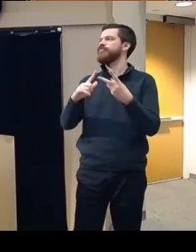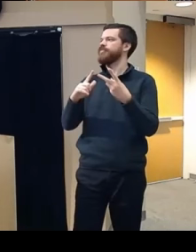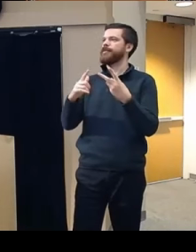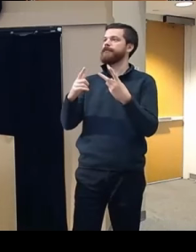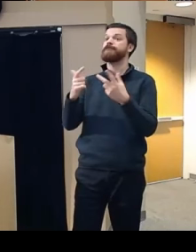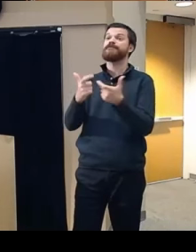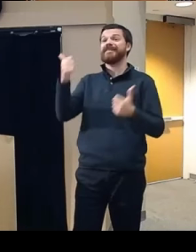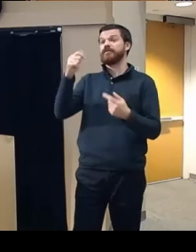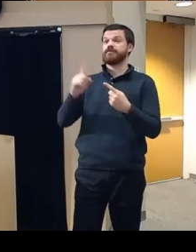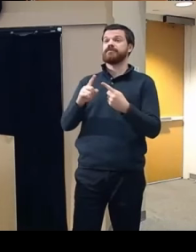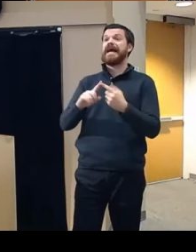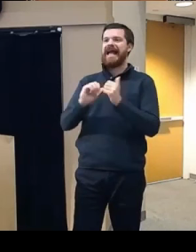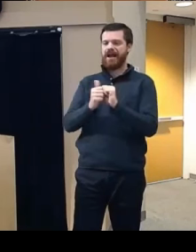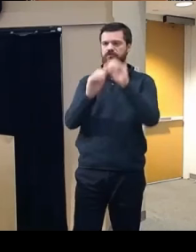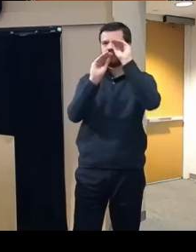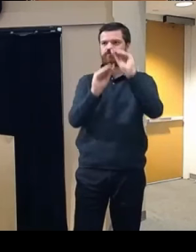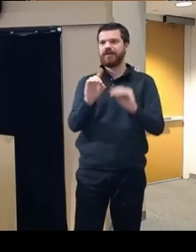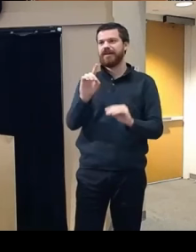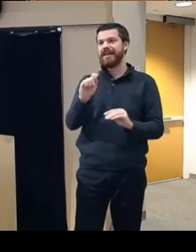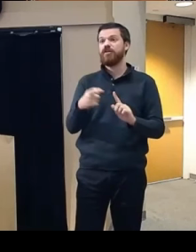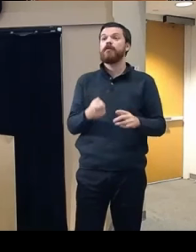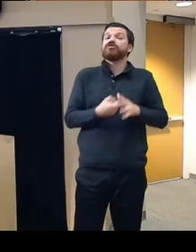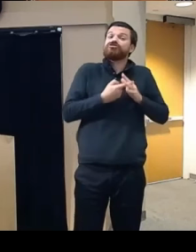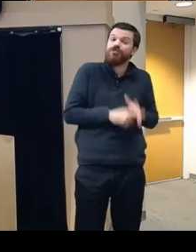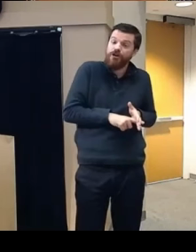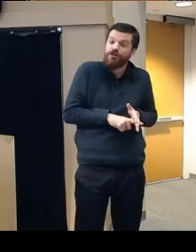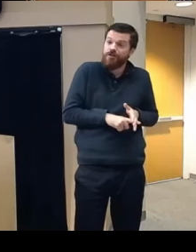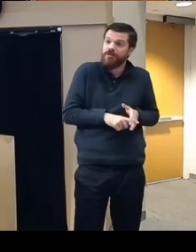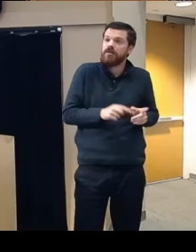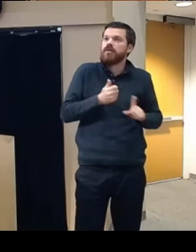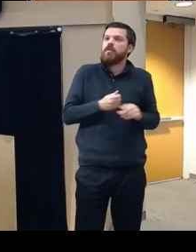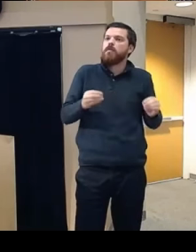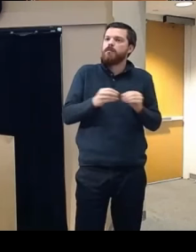the biggest thing is to put in the data from the start in a way that's more um capturable